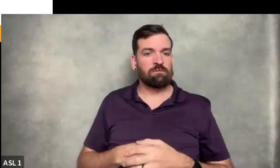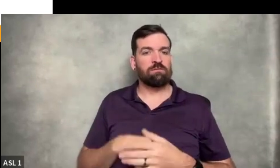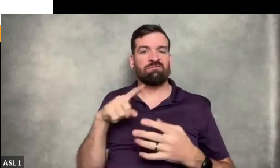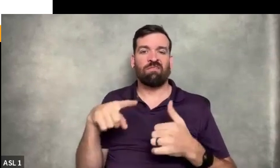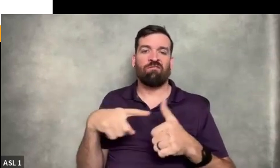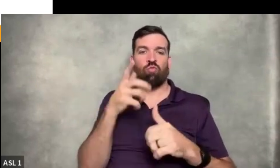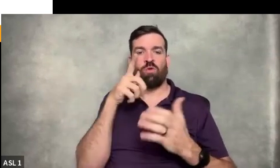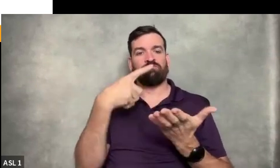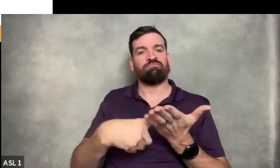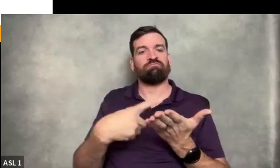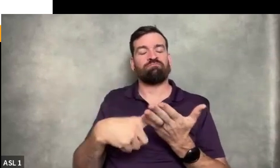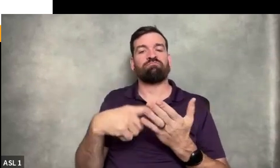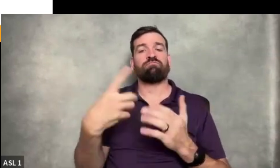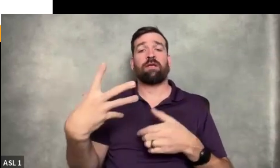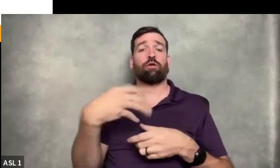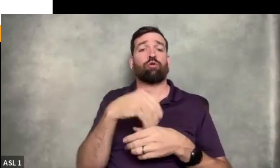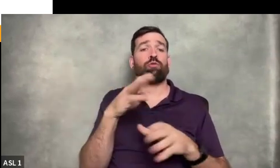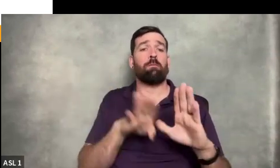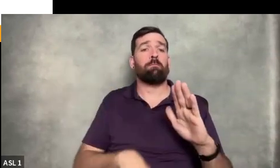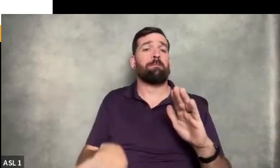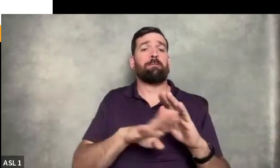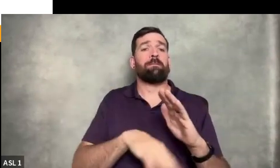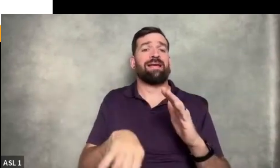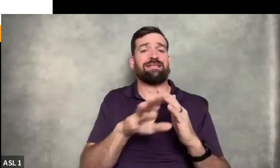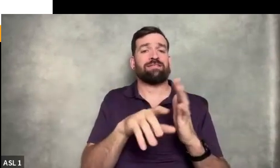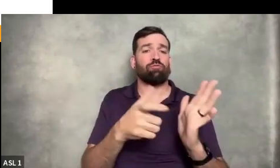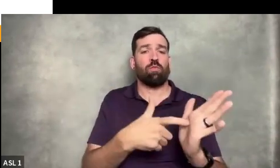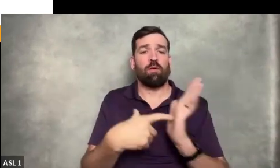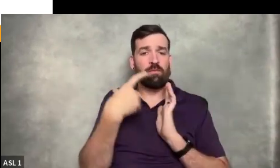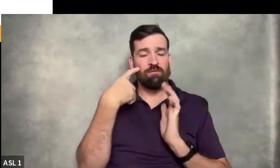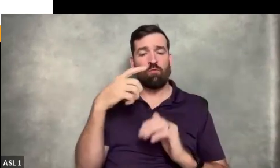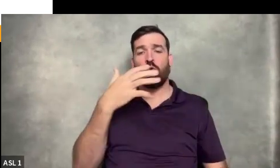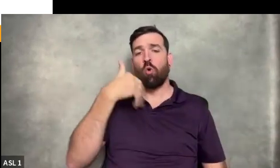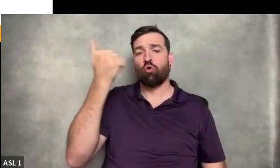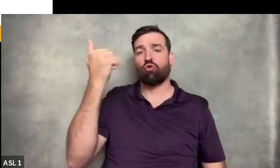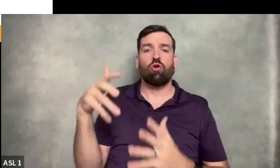topic area includes the basic core requirements of the Older Americans Act that every SUA should